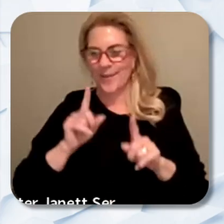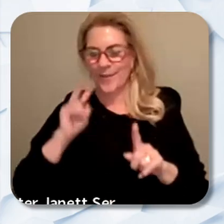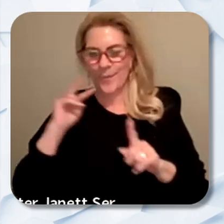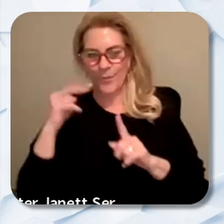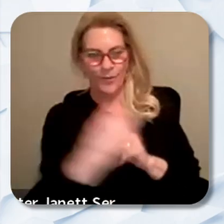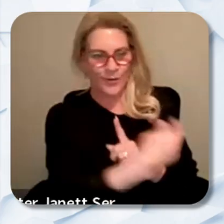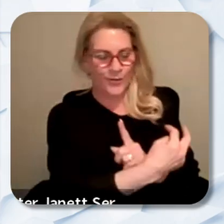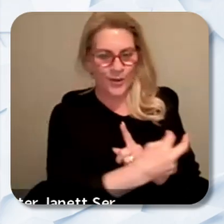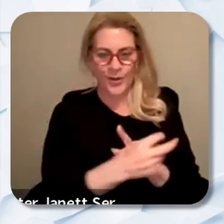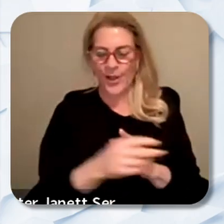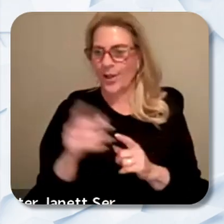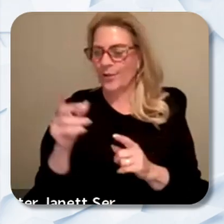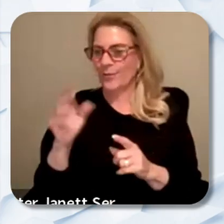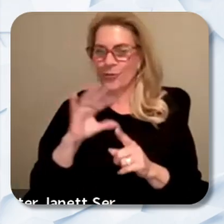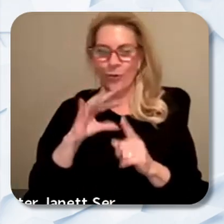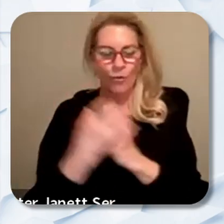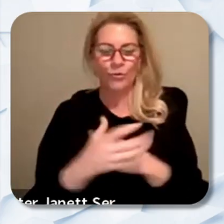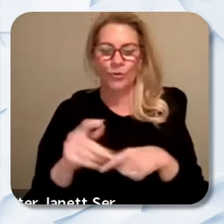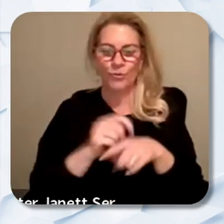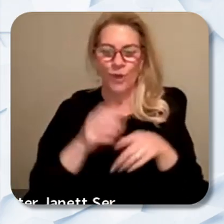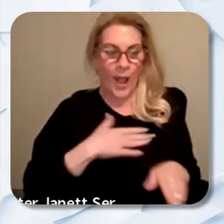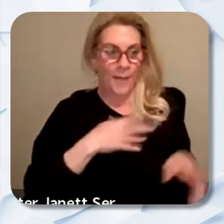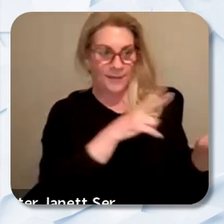as a trainer. And I think I'm go I’m going to steal your line. So just be